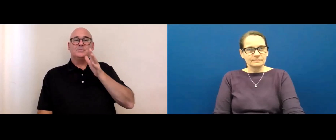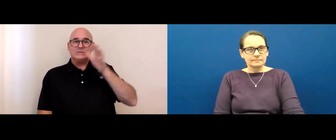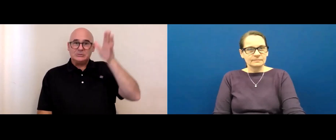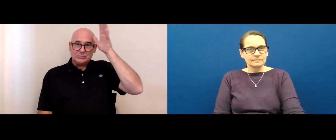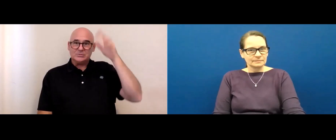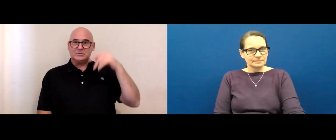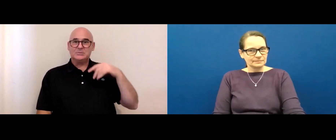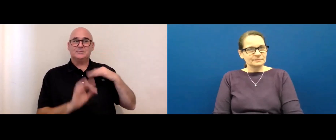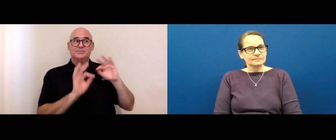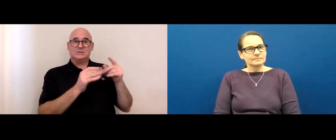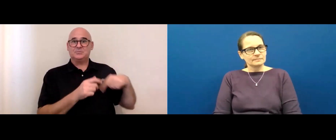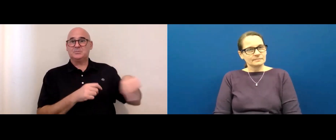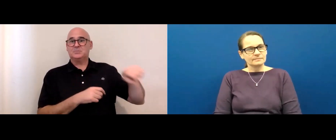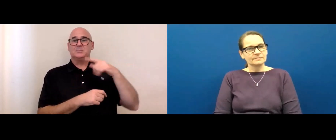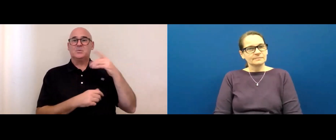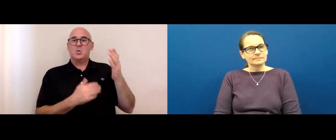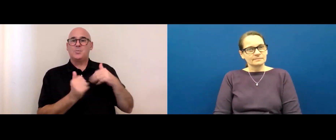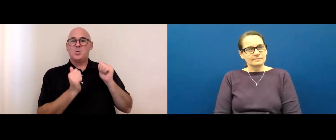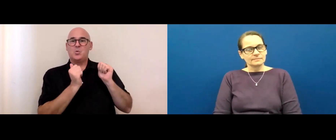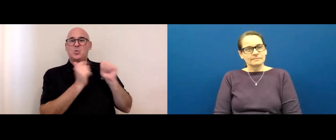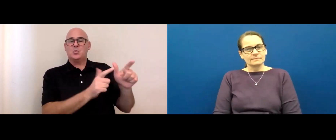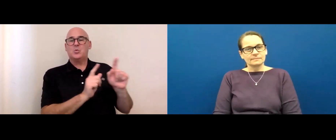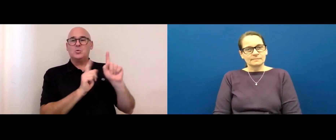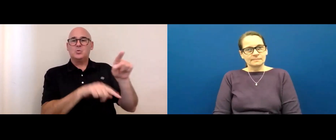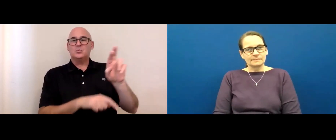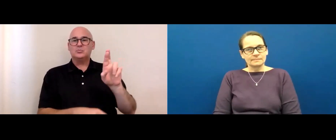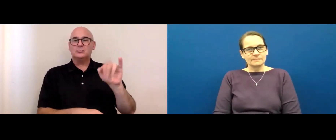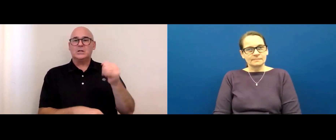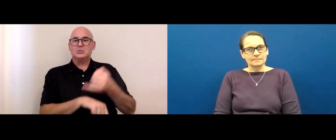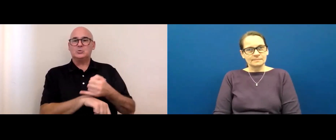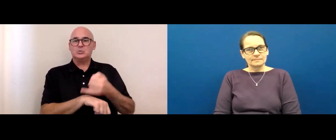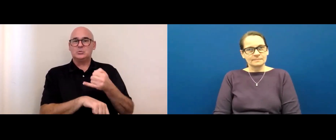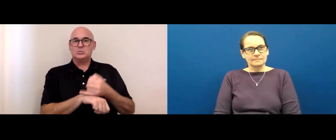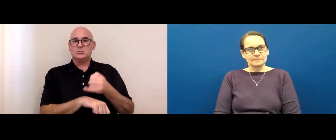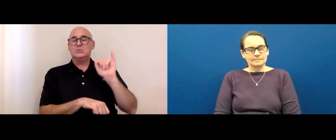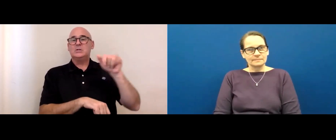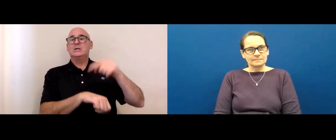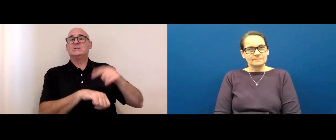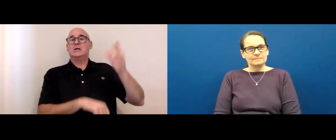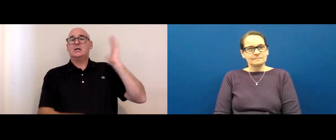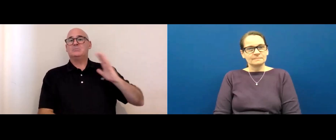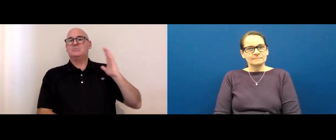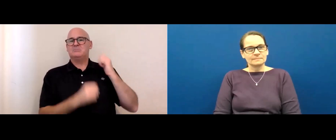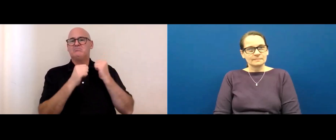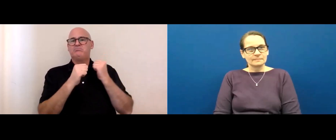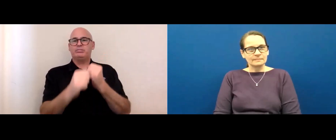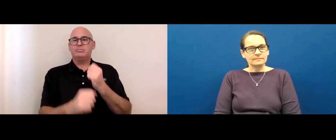my parents mostly my entire family all went to the Rhode Island School for the Deaf in the